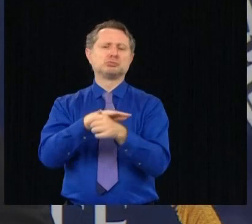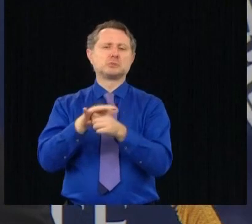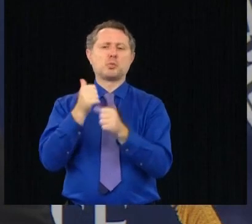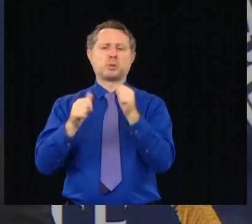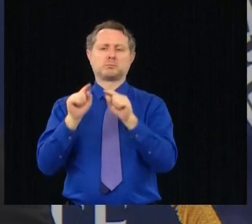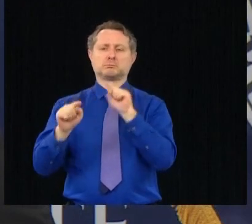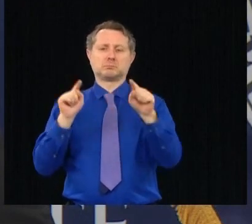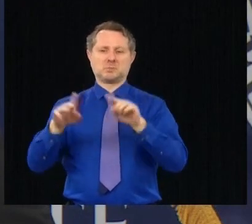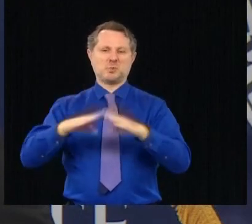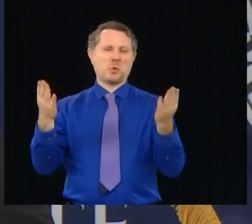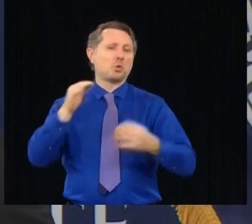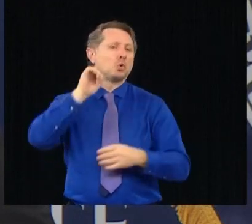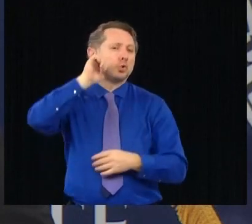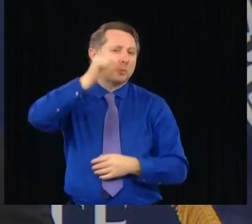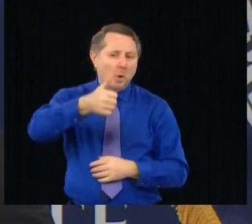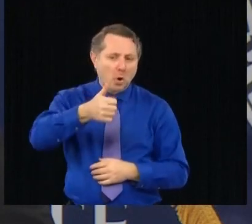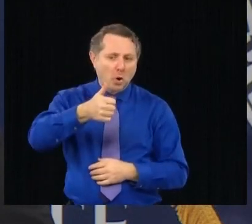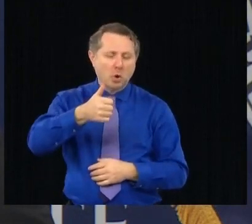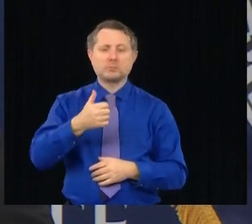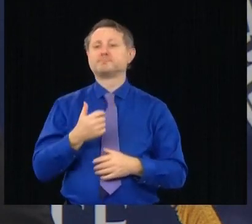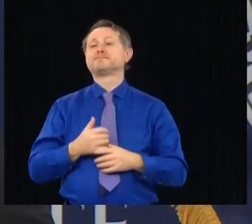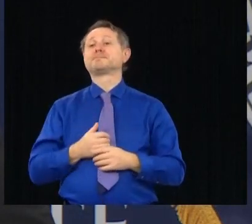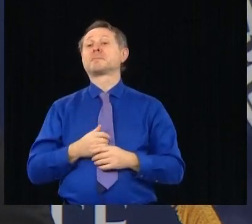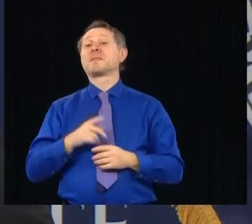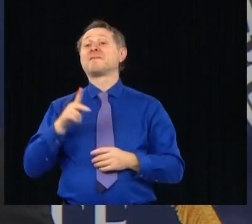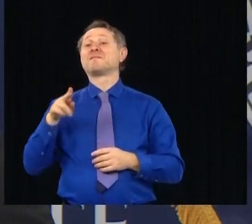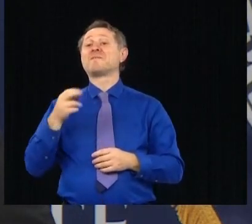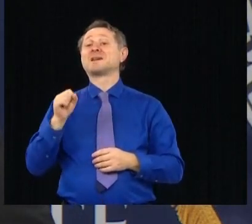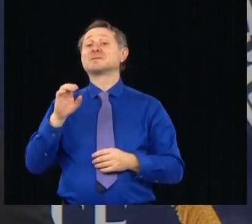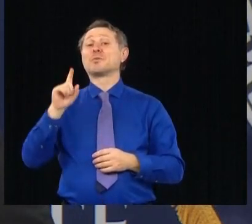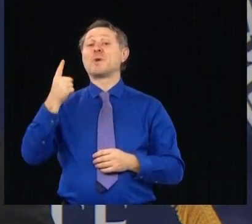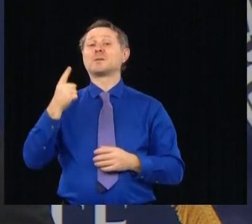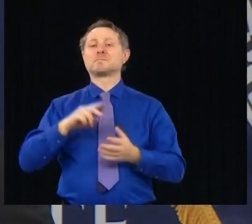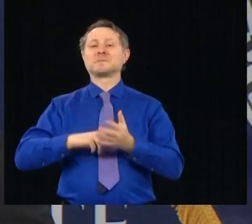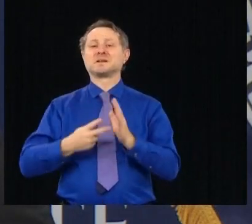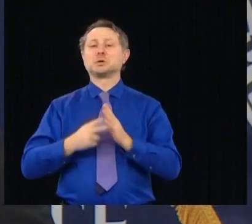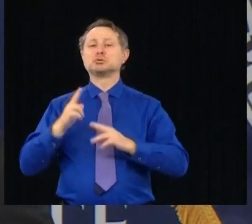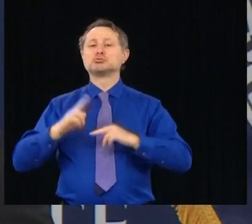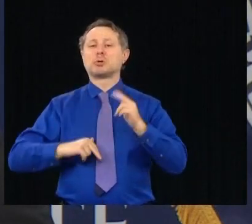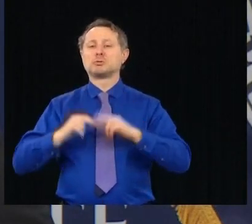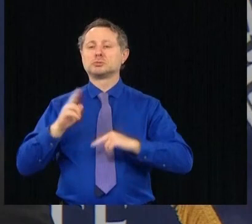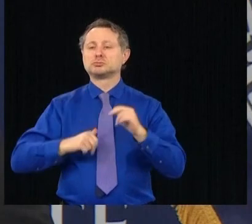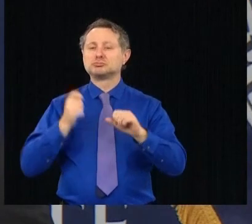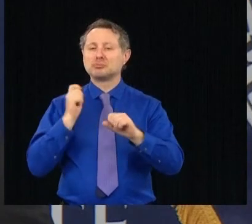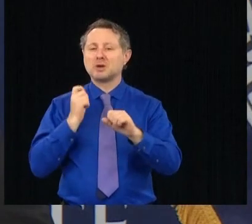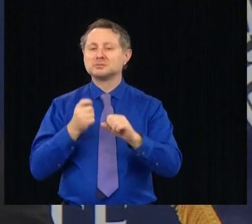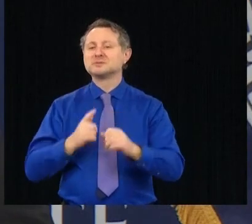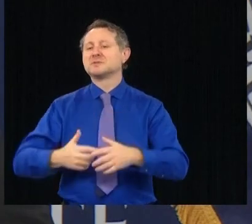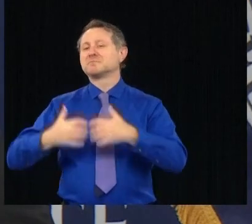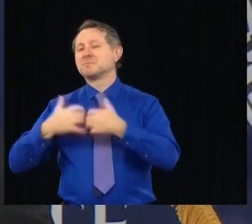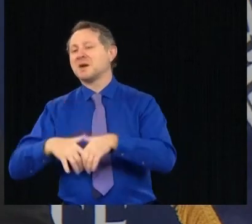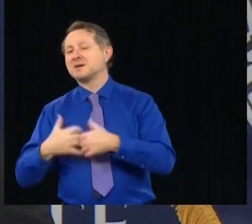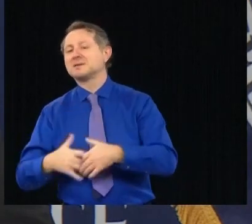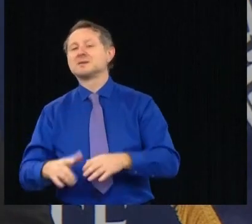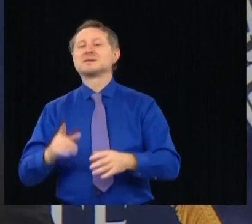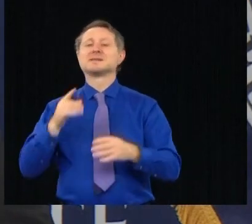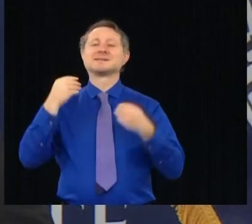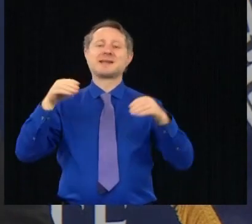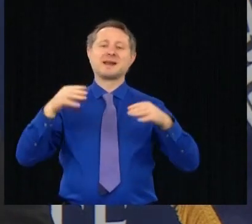CERTAIN NUMERICAL CRITERIA, WE TALKED ABOUT WHAT REGIONS ARE POISED TO HIT THAT CRITERIA